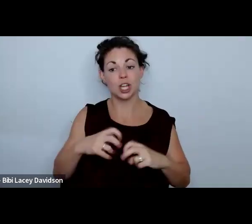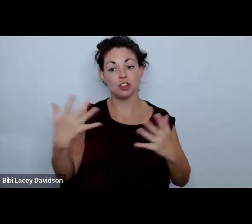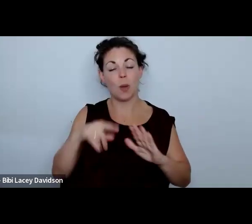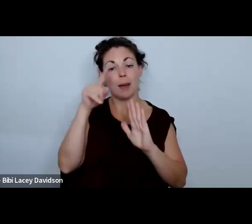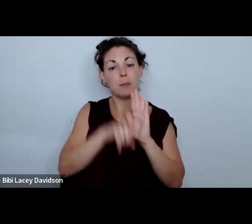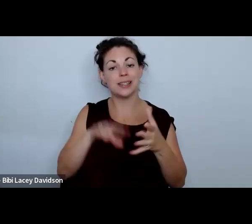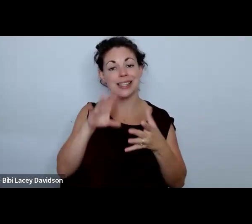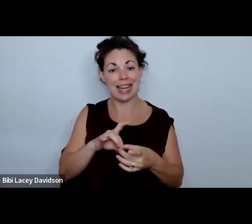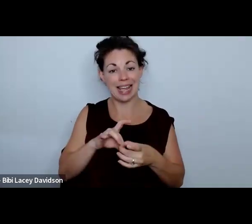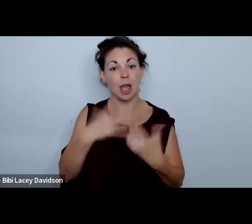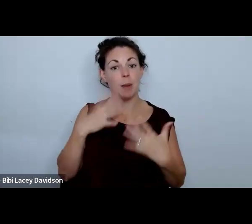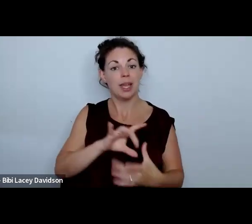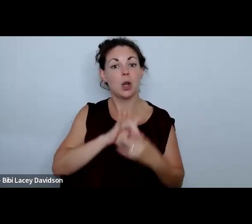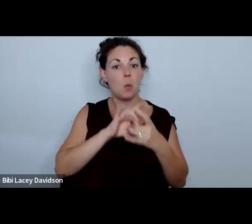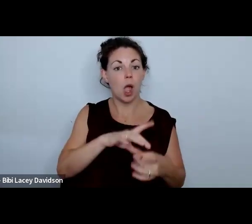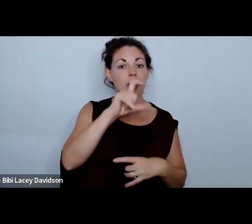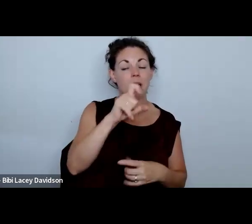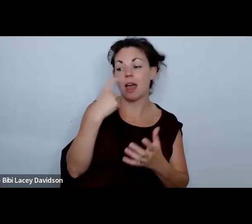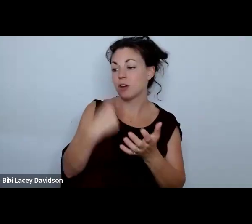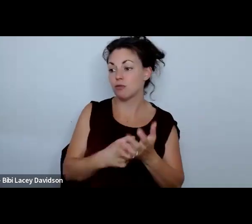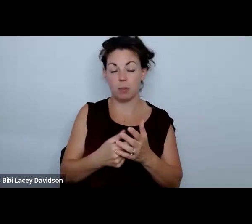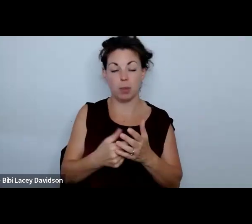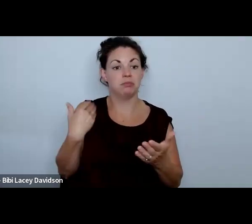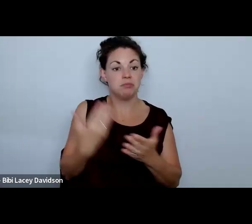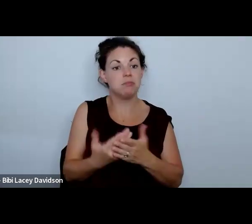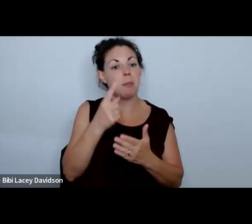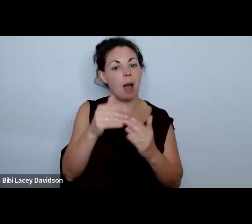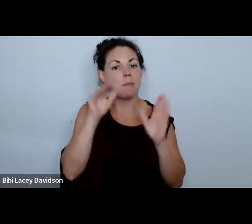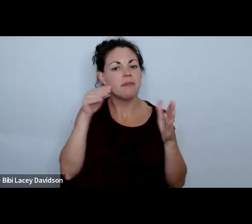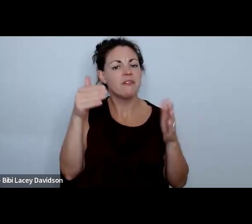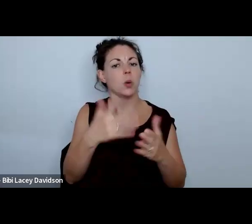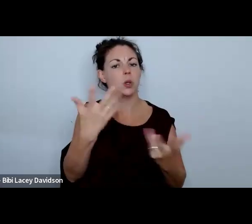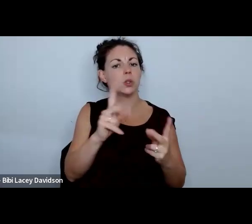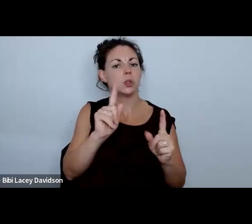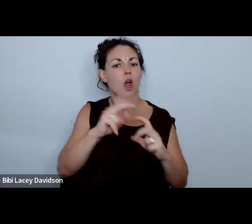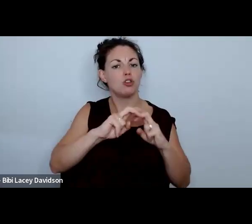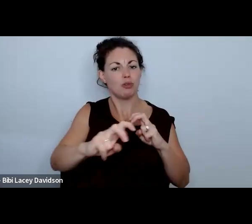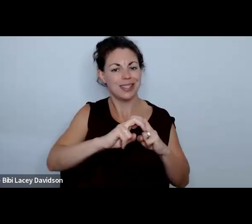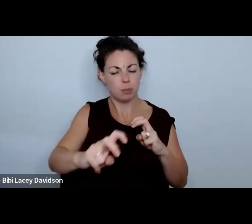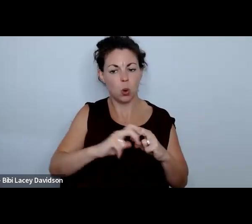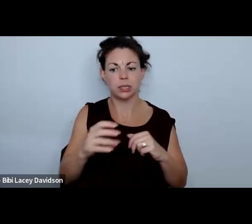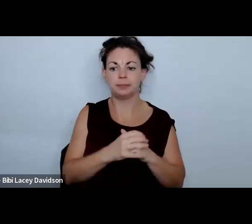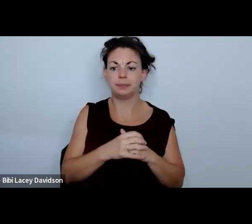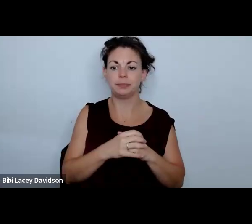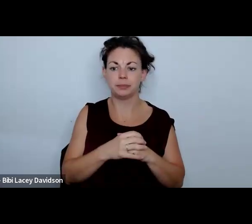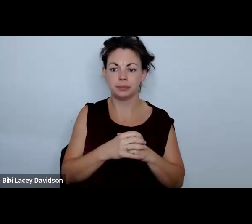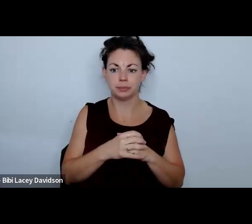I've only graduated two years ago, and I studied psychology and did a pathway which was kind of like